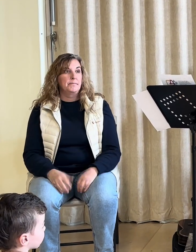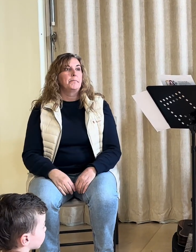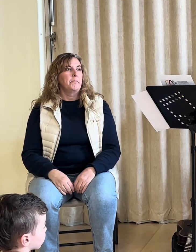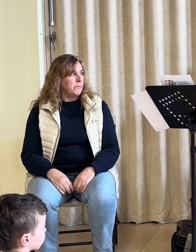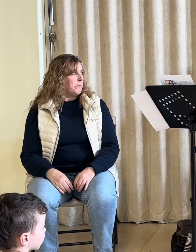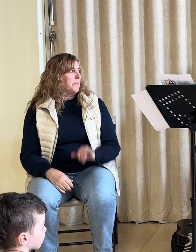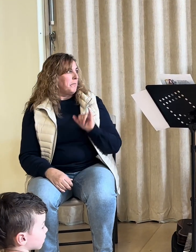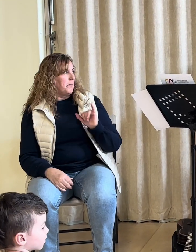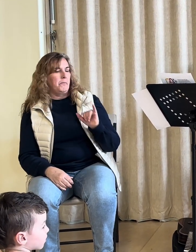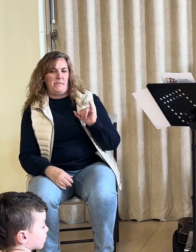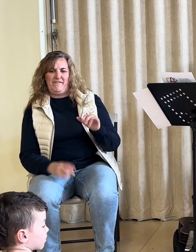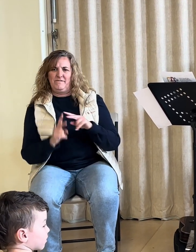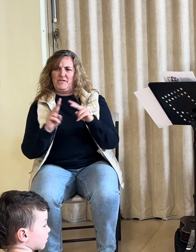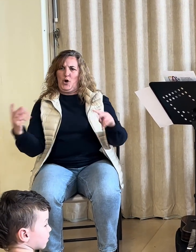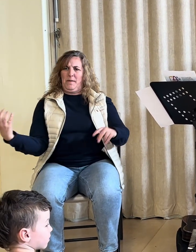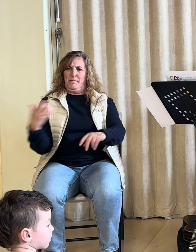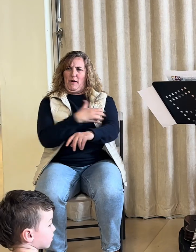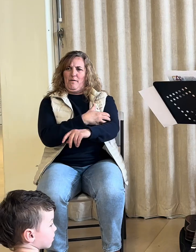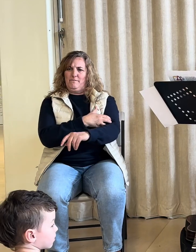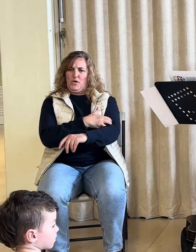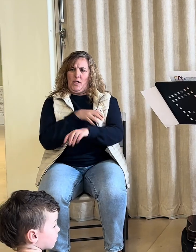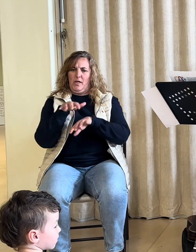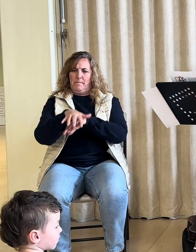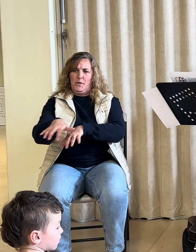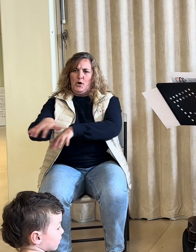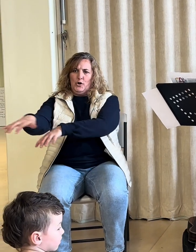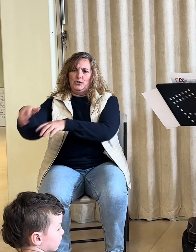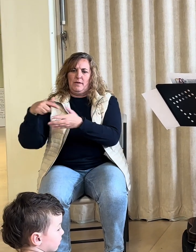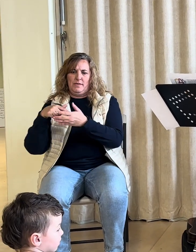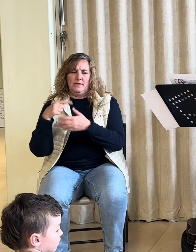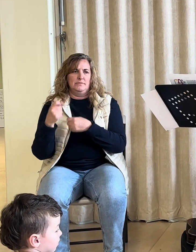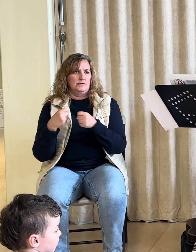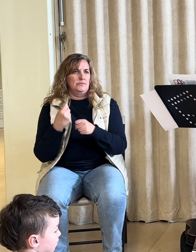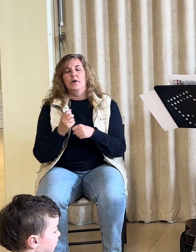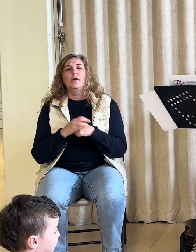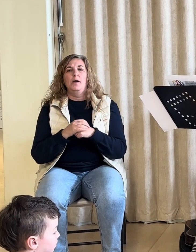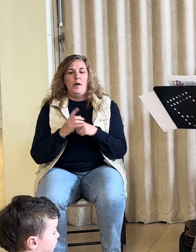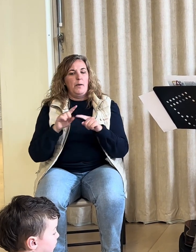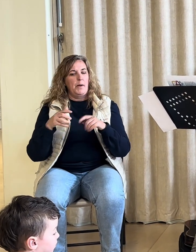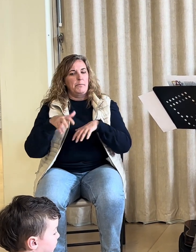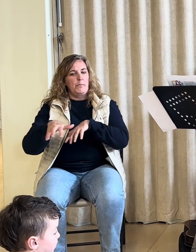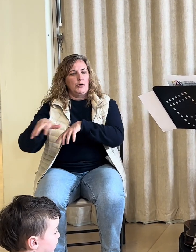also a powerful march earlier this week. And marching is really a powerful way for us to